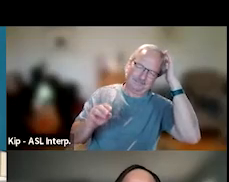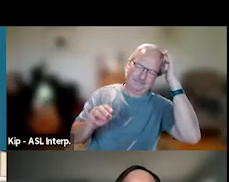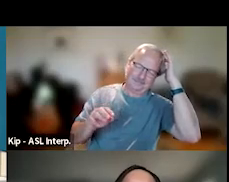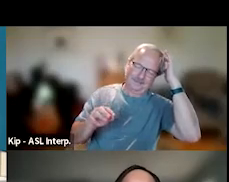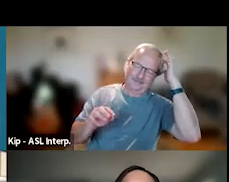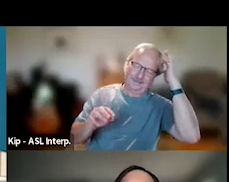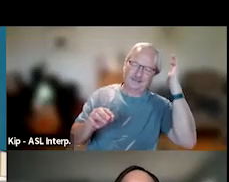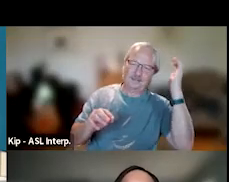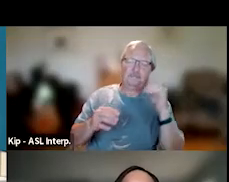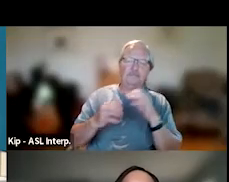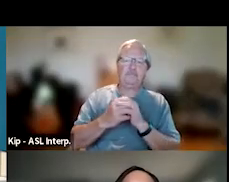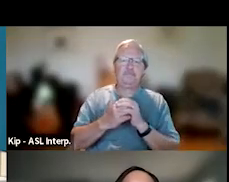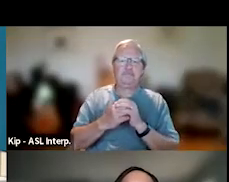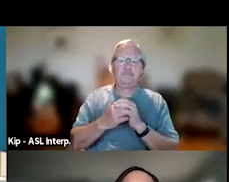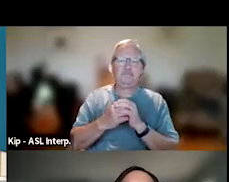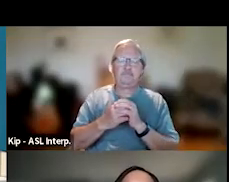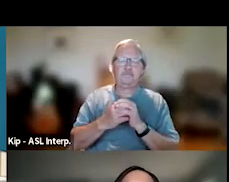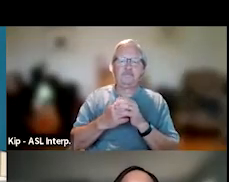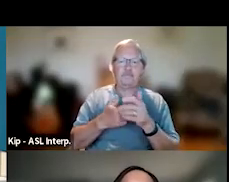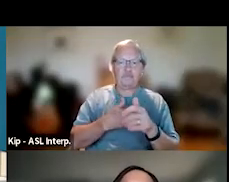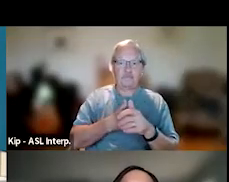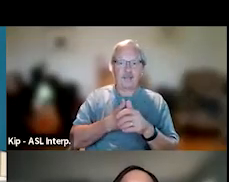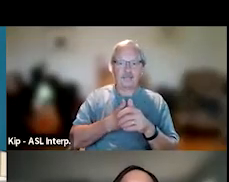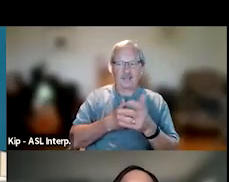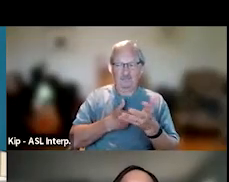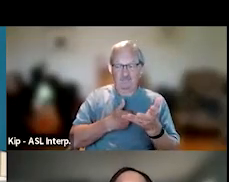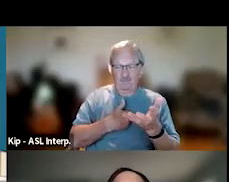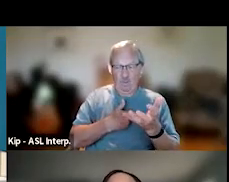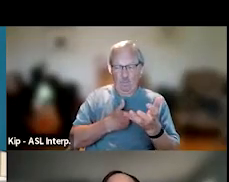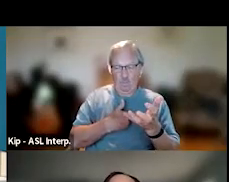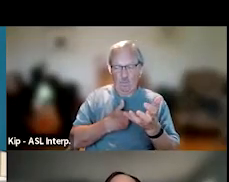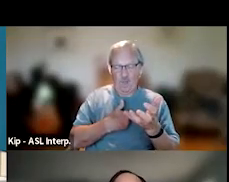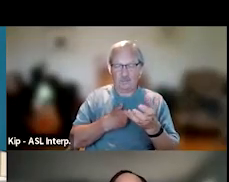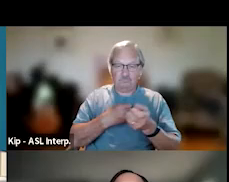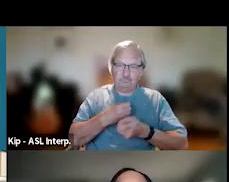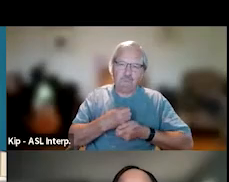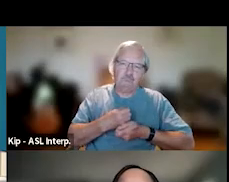I just wanted to express my gratitude to the SOAR community.